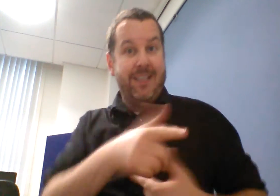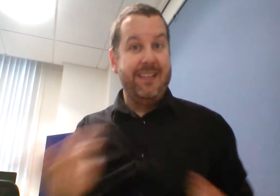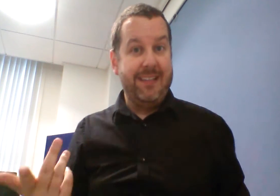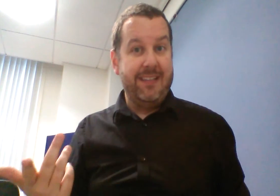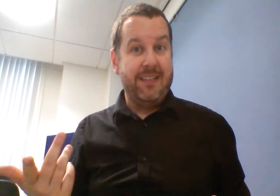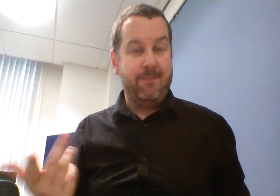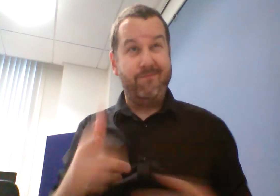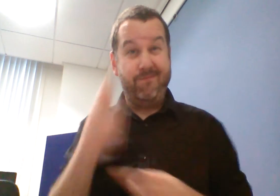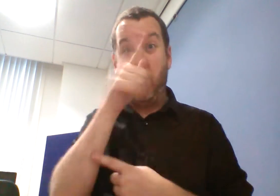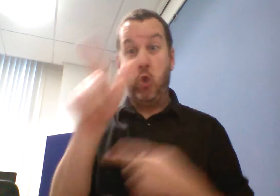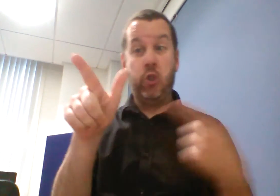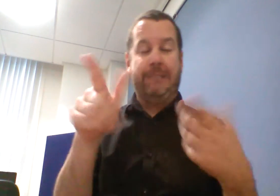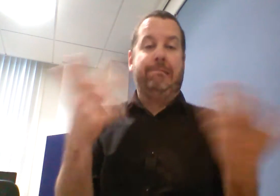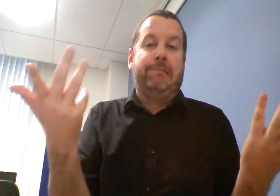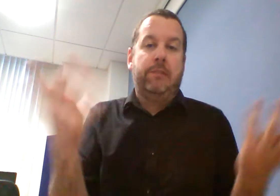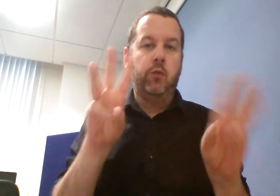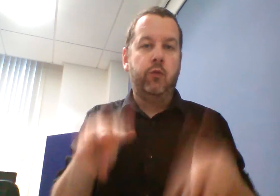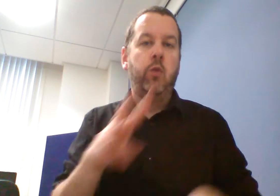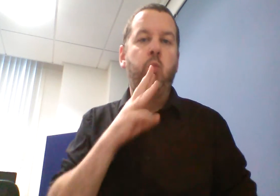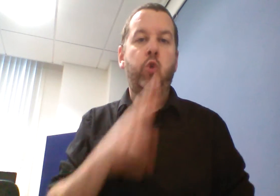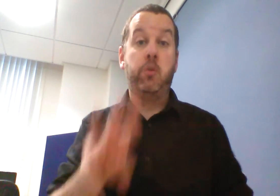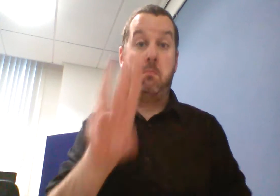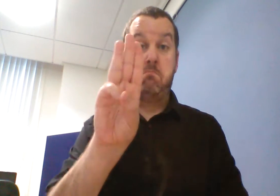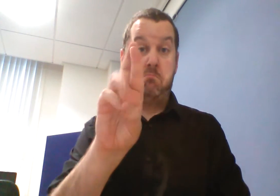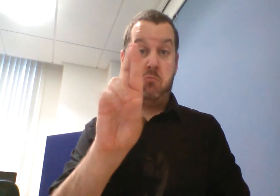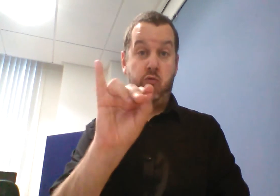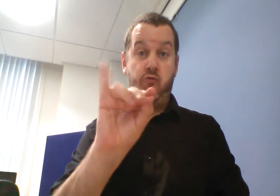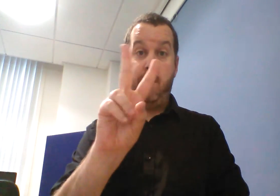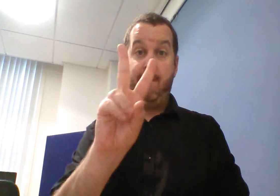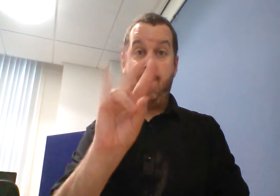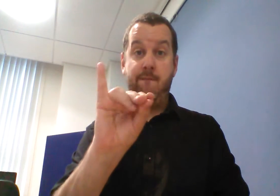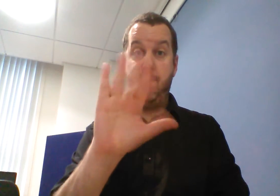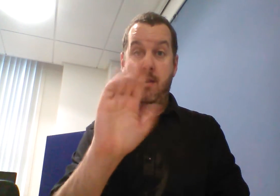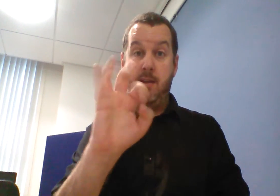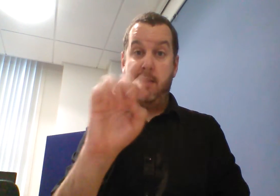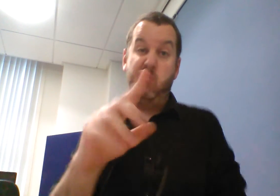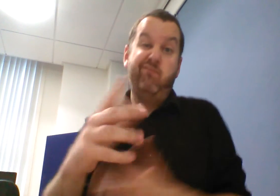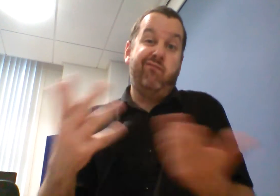So I'm lucky, or maybe lucky' is the wrong word - I am privileged.